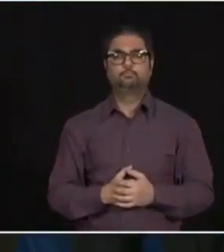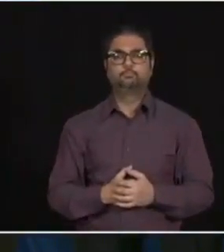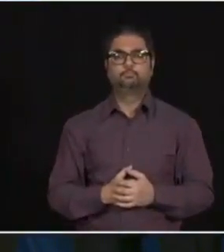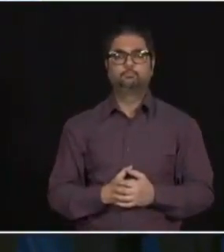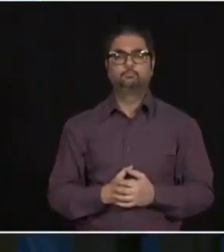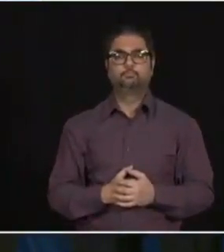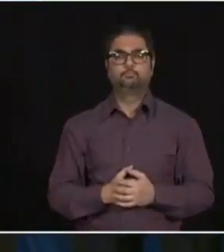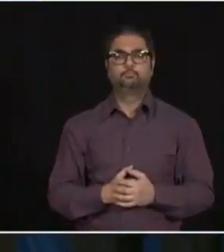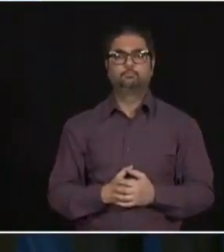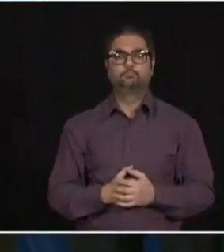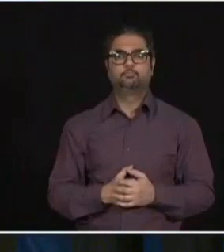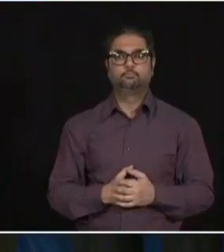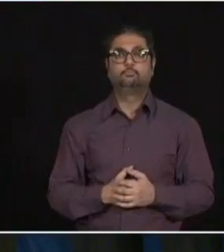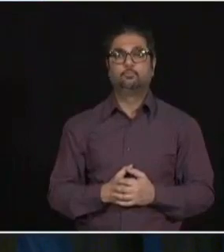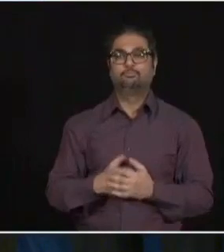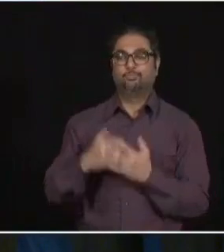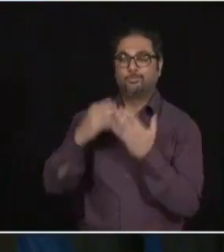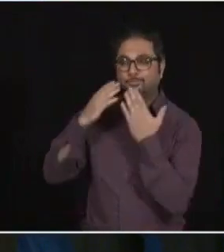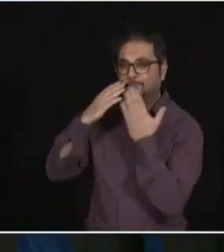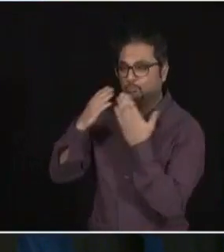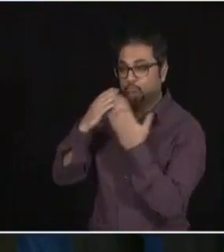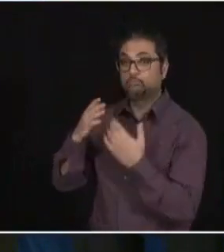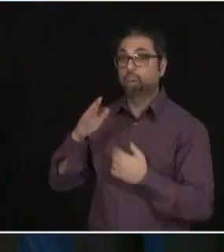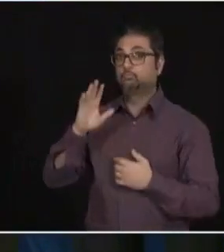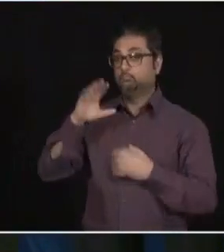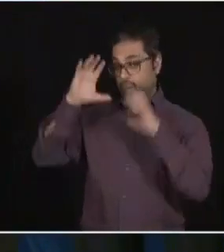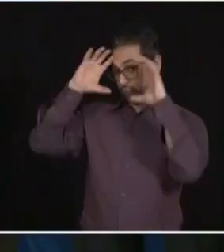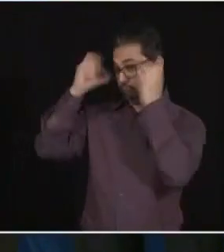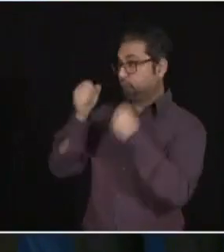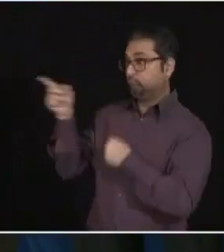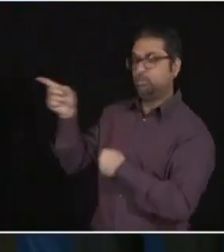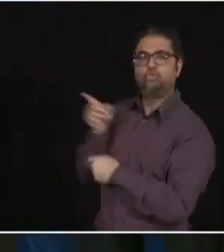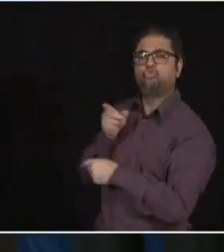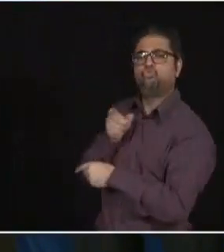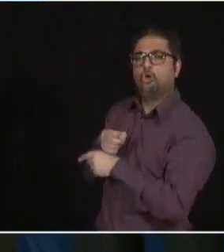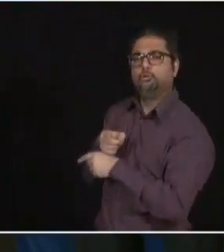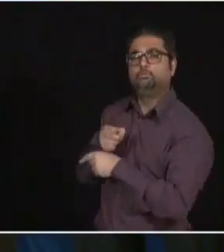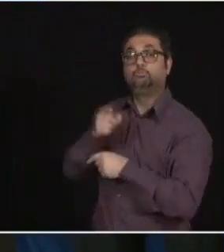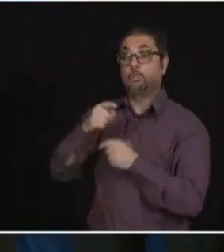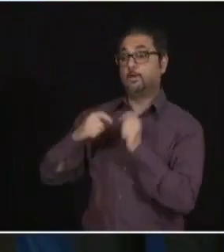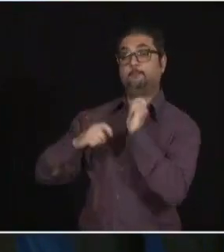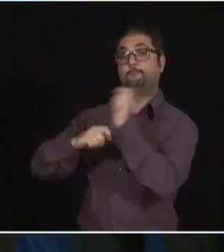premier has said, the fishing seasons that are scheduled to open have